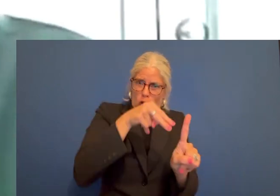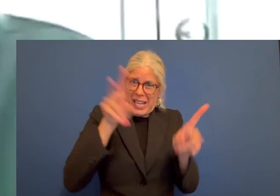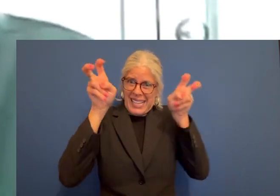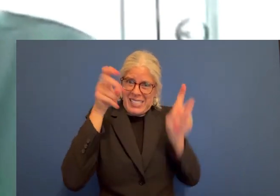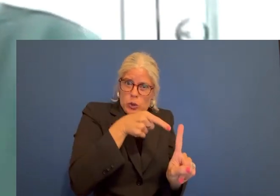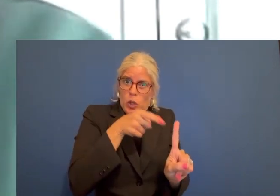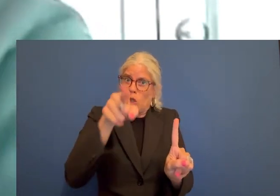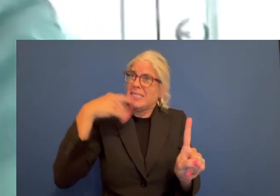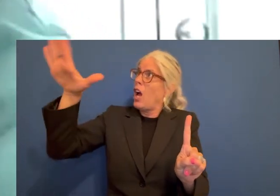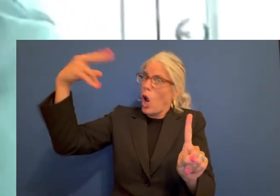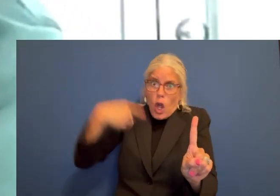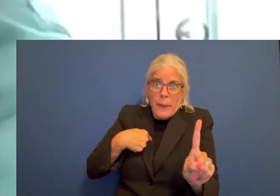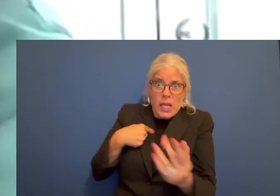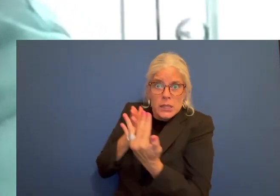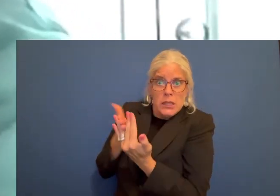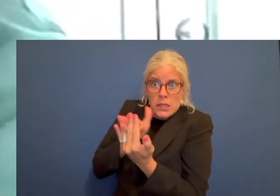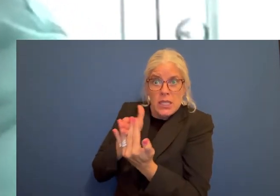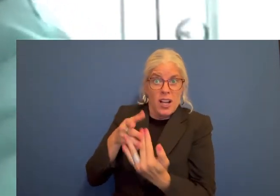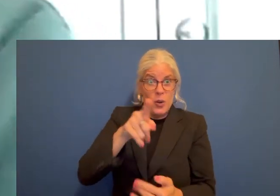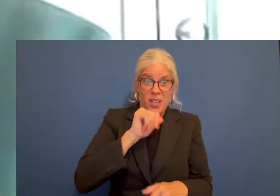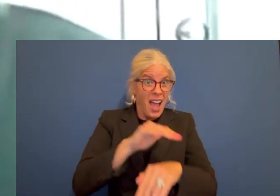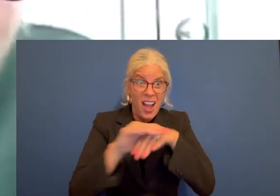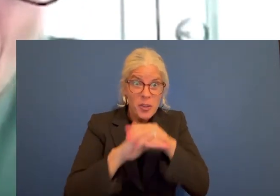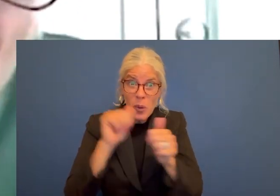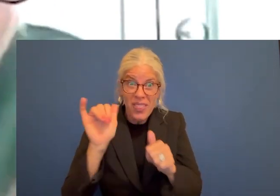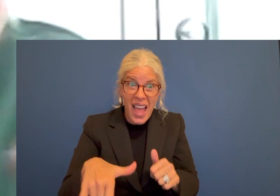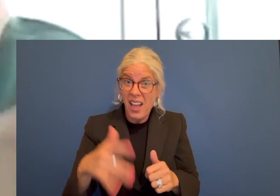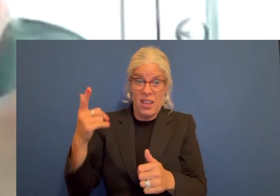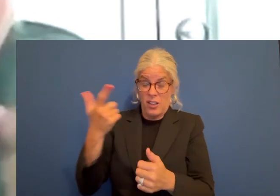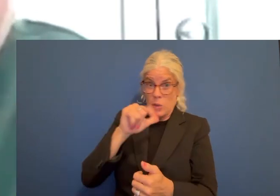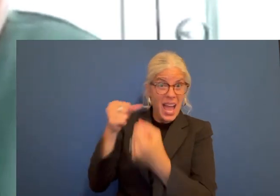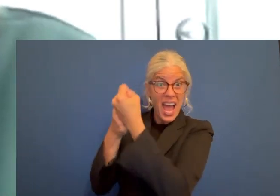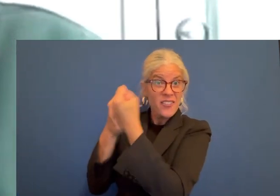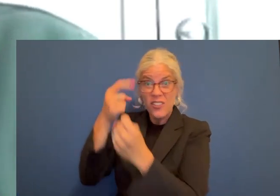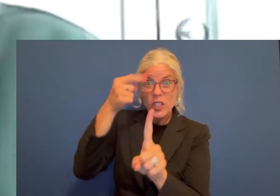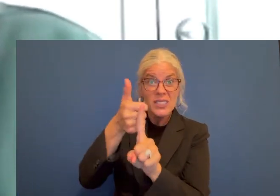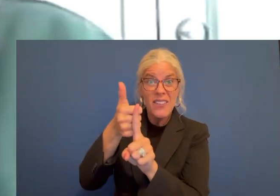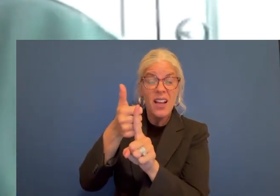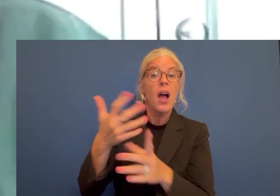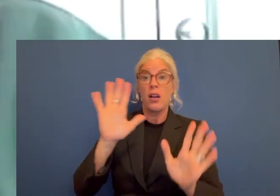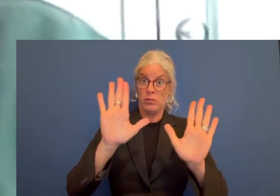You know, when you're trying get people to look at the issue and you're saying, look at me. And if you're not comfortable with that,